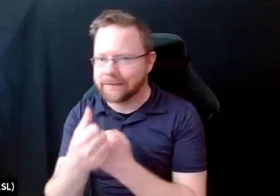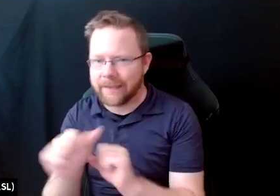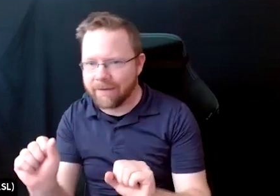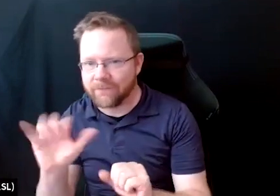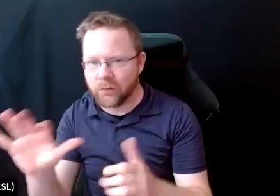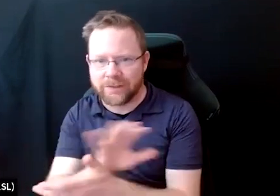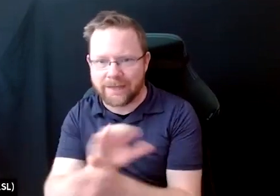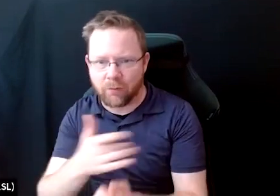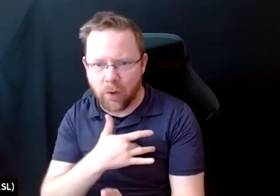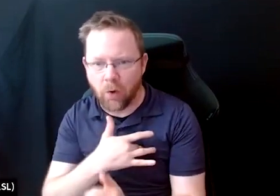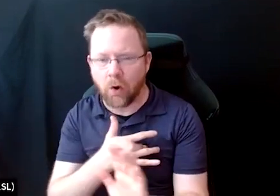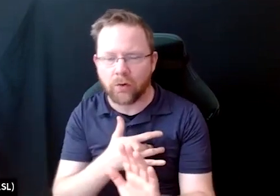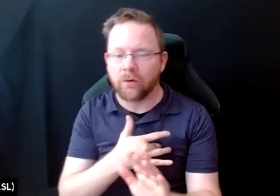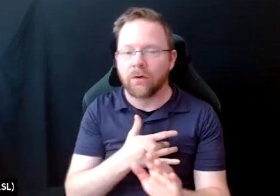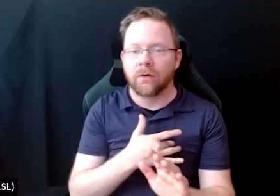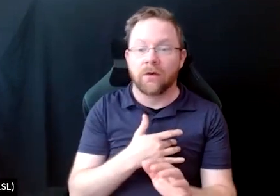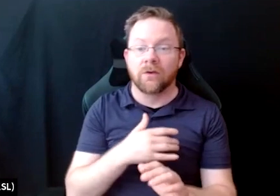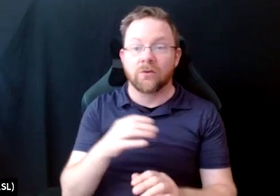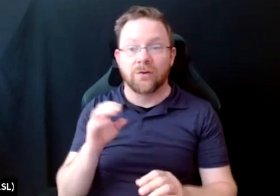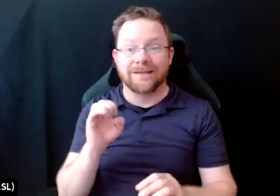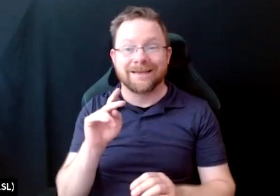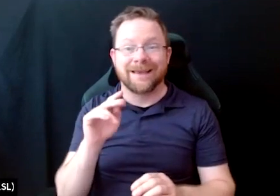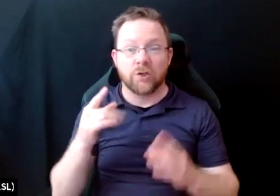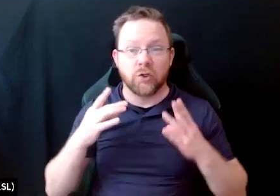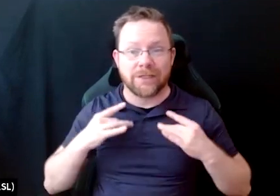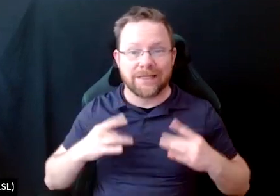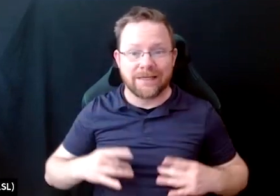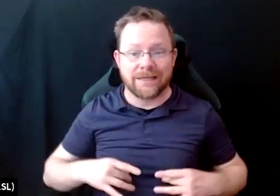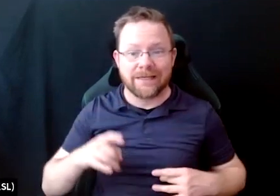We need a AKG machine that can go to water.